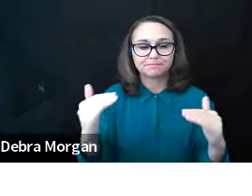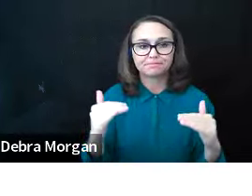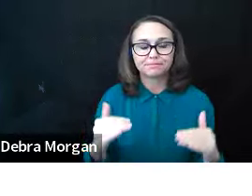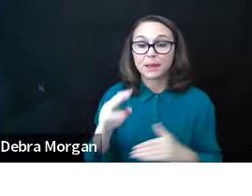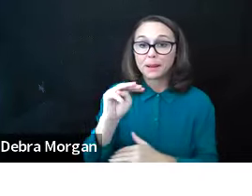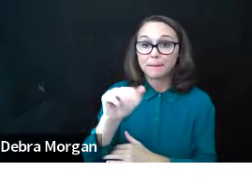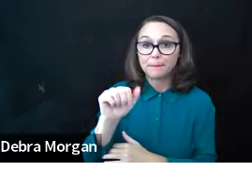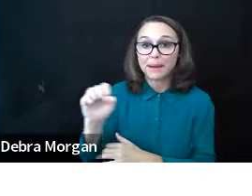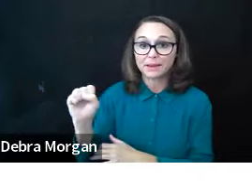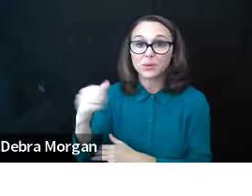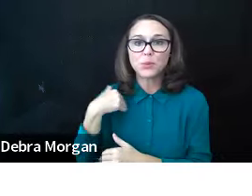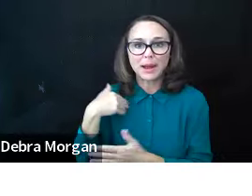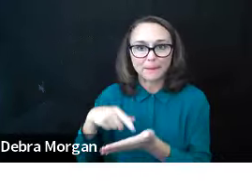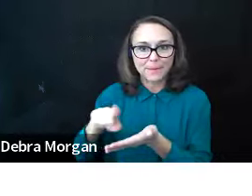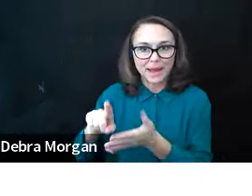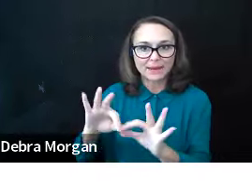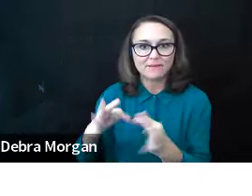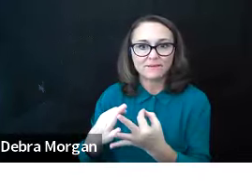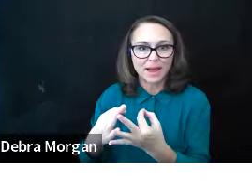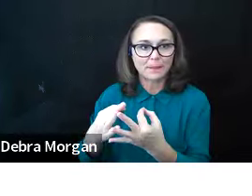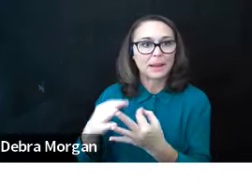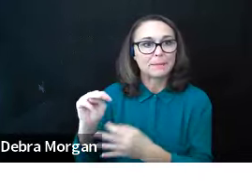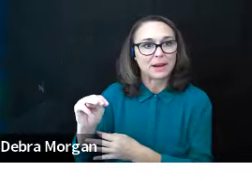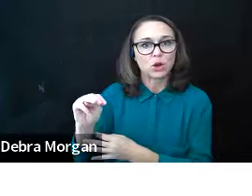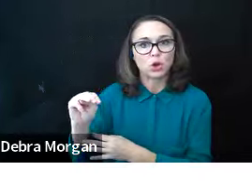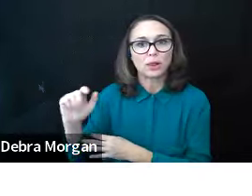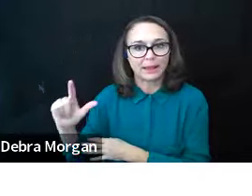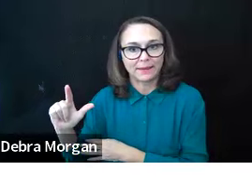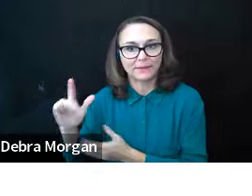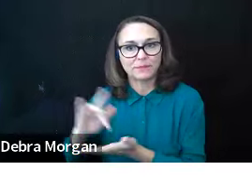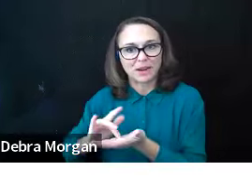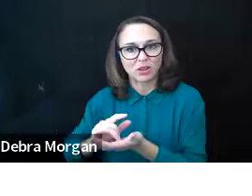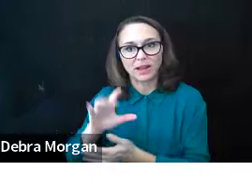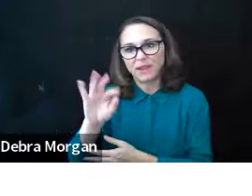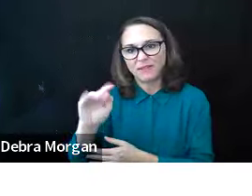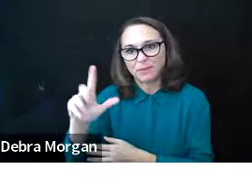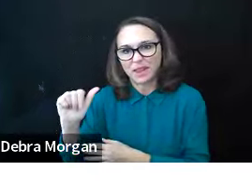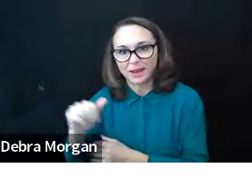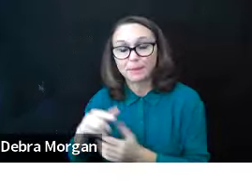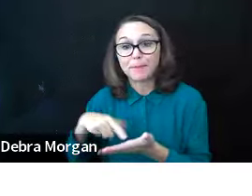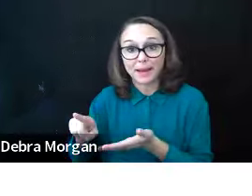family medical leave, and this was fully enacted in 2021. Our work in the strategy is the result of